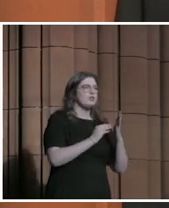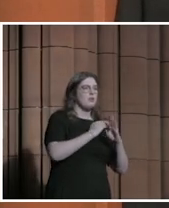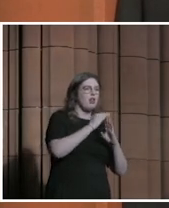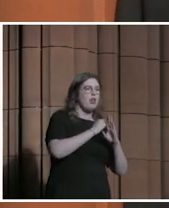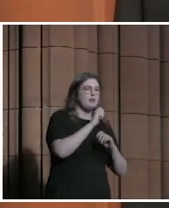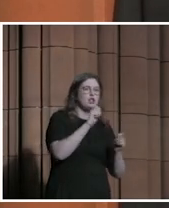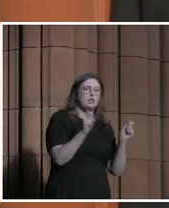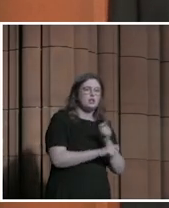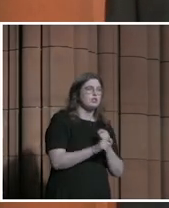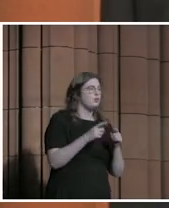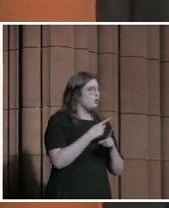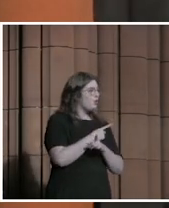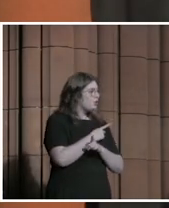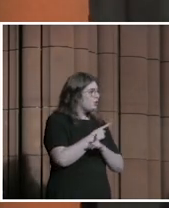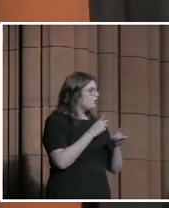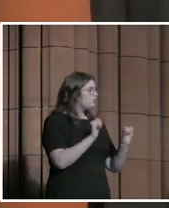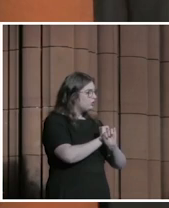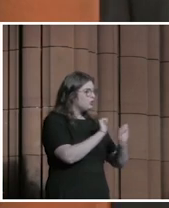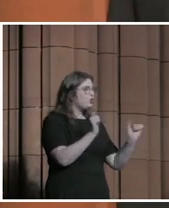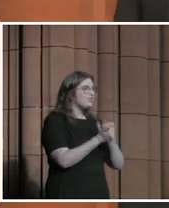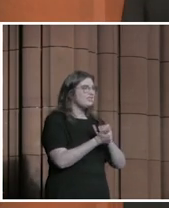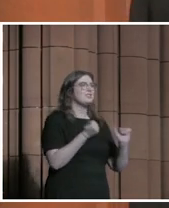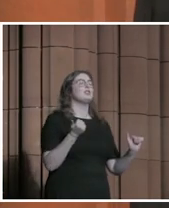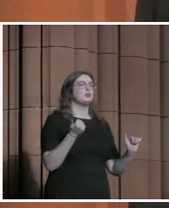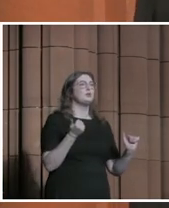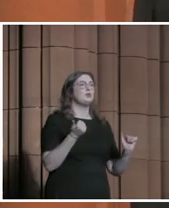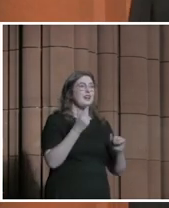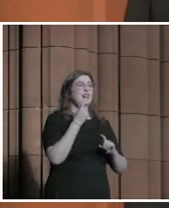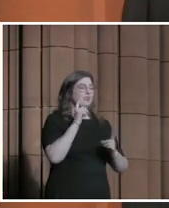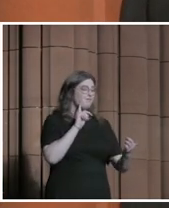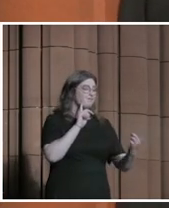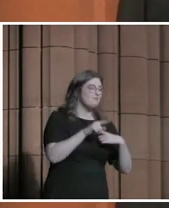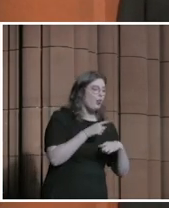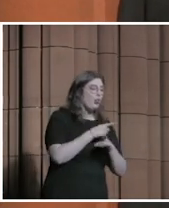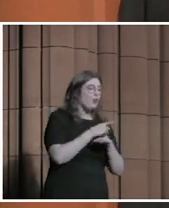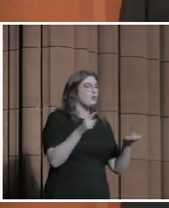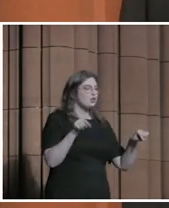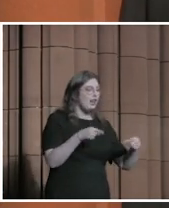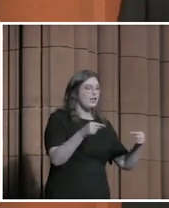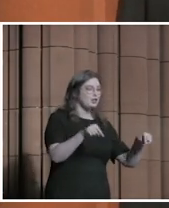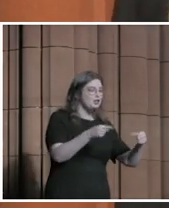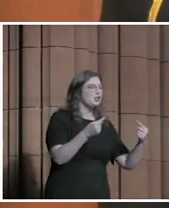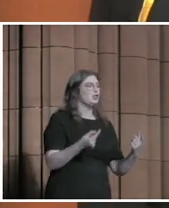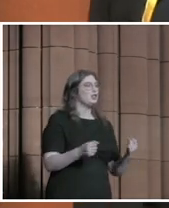And your disciplines are uniquely positioned to address these challenges. Marketeers will craft messages